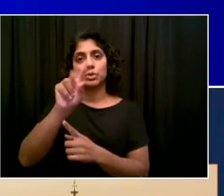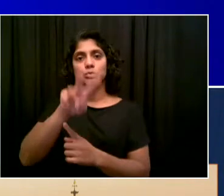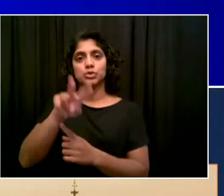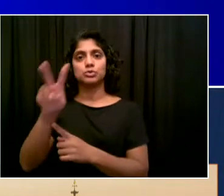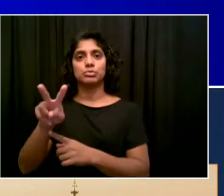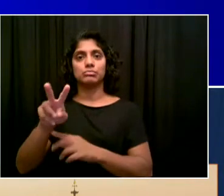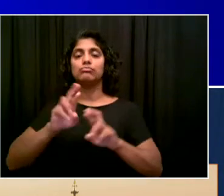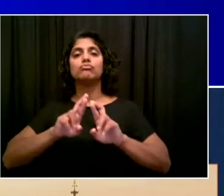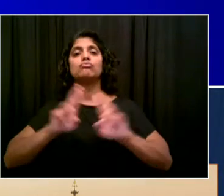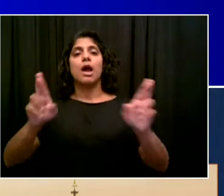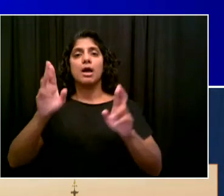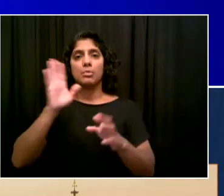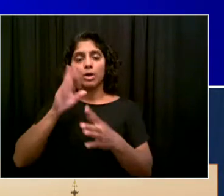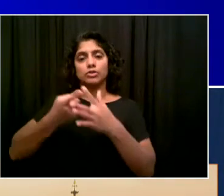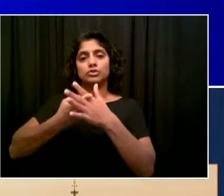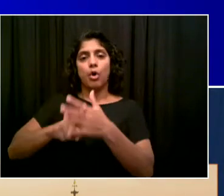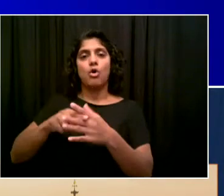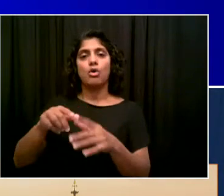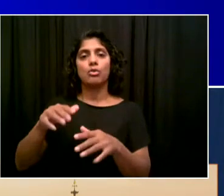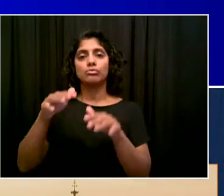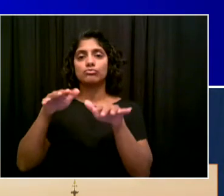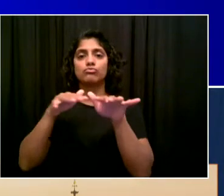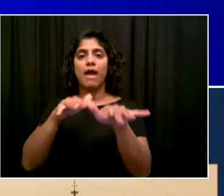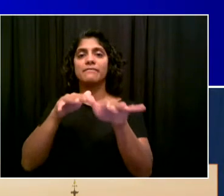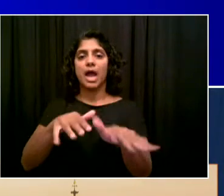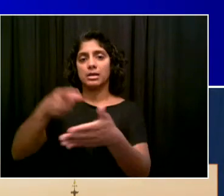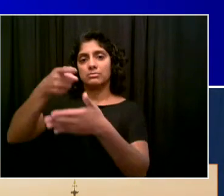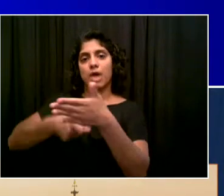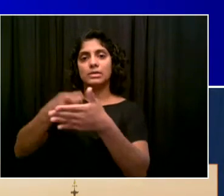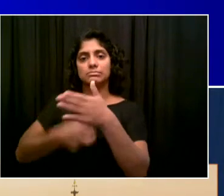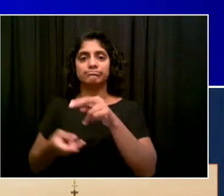PRICING CAN HPEAPN IN 2022. THE PHYSICAL